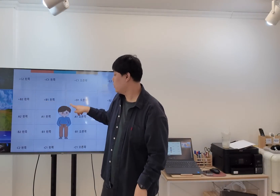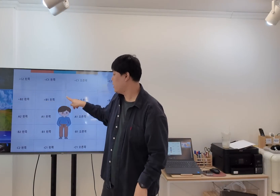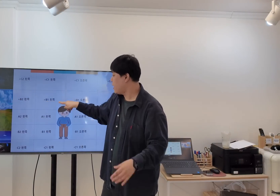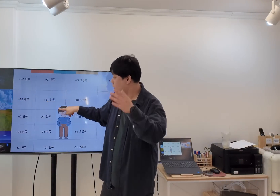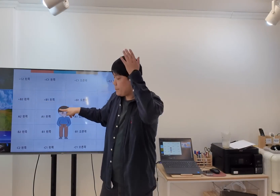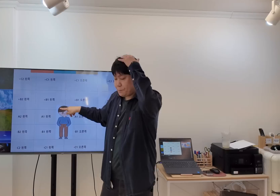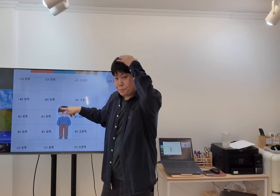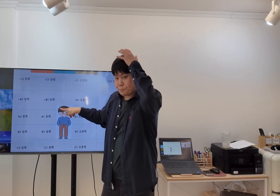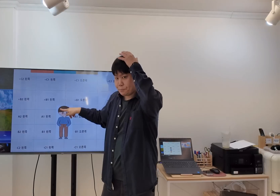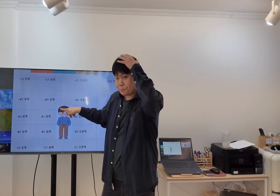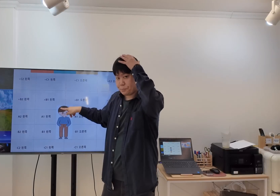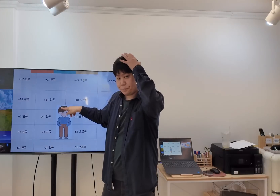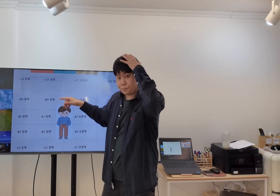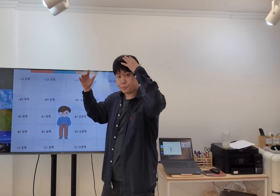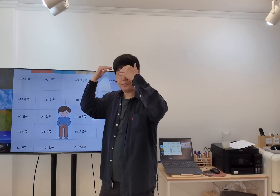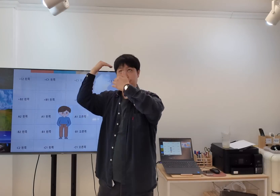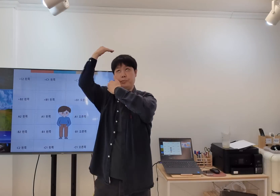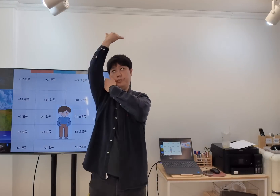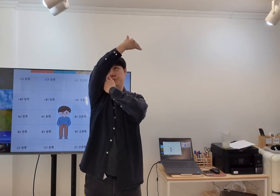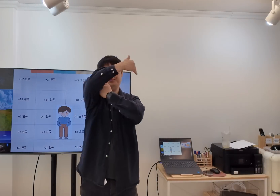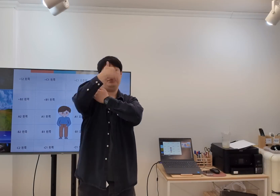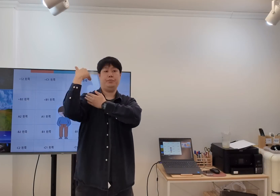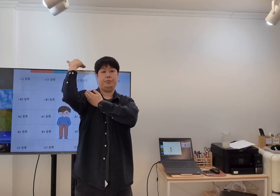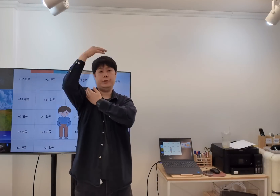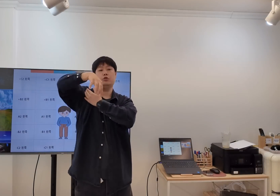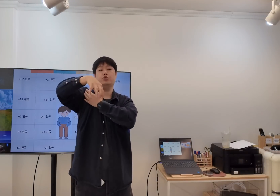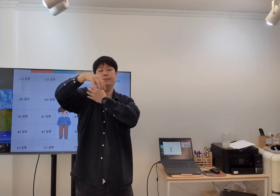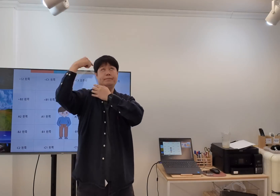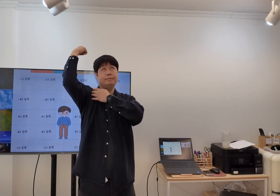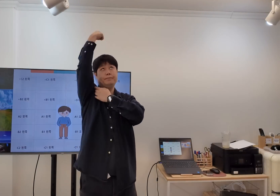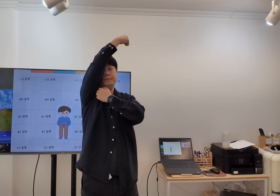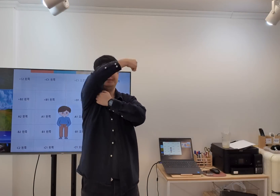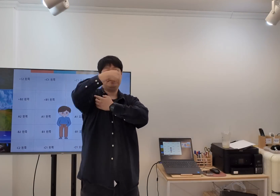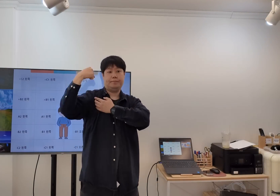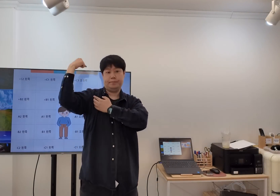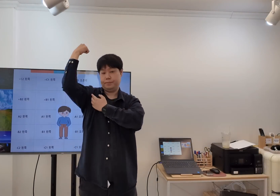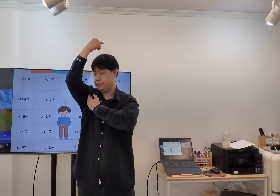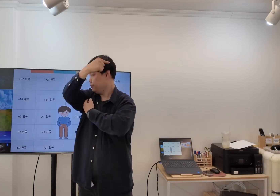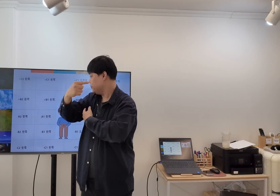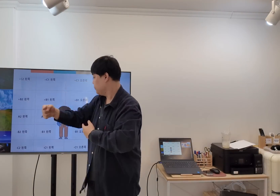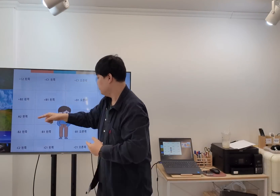Sign language is performed from the head position.